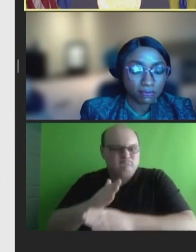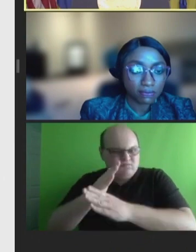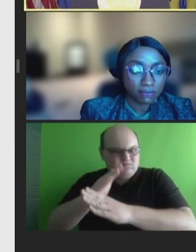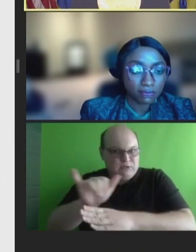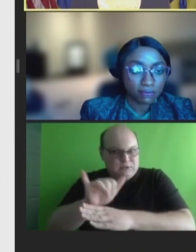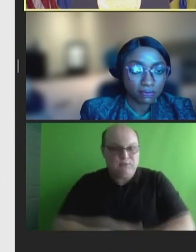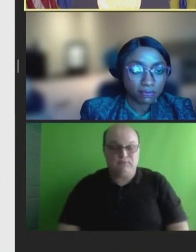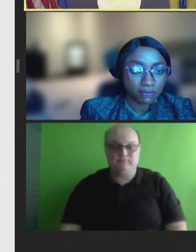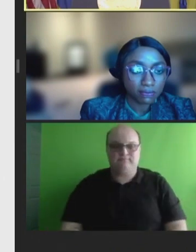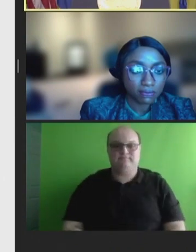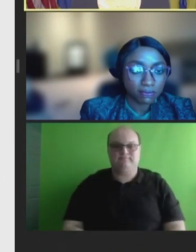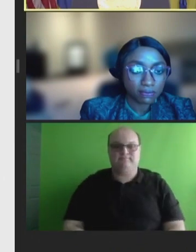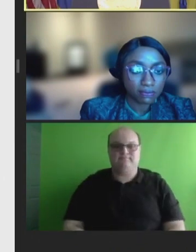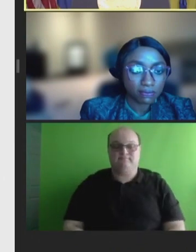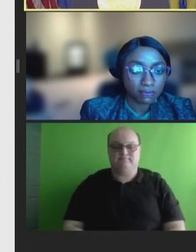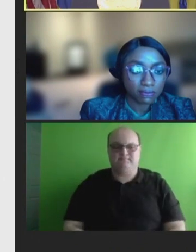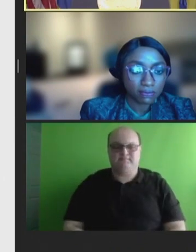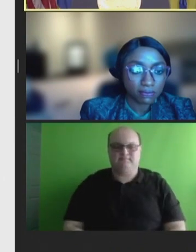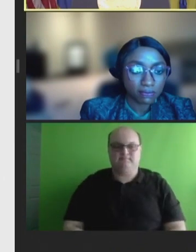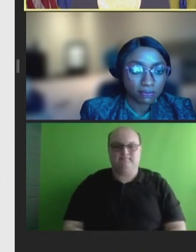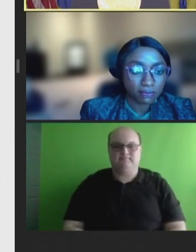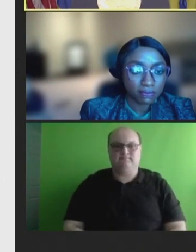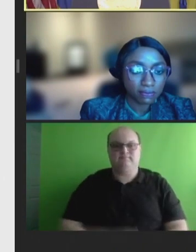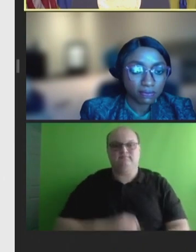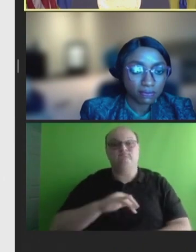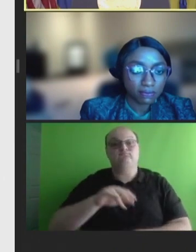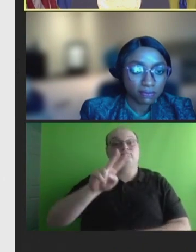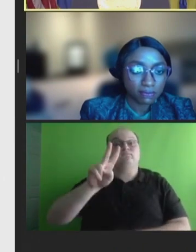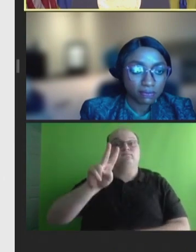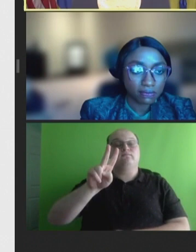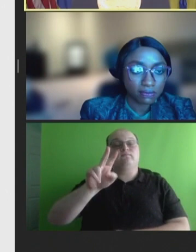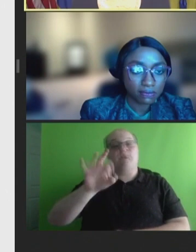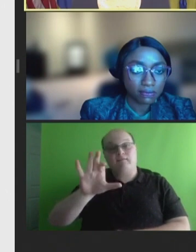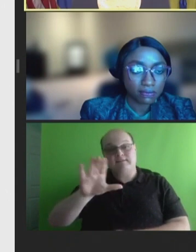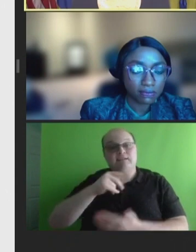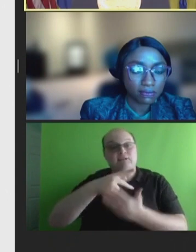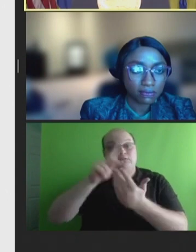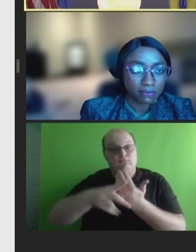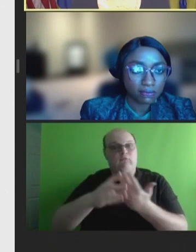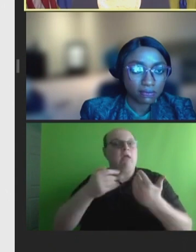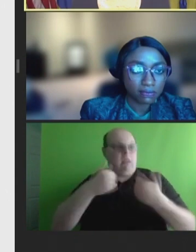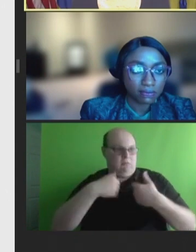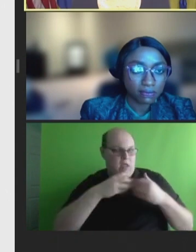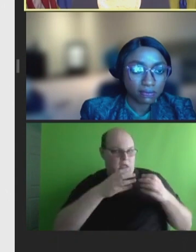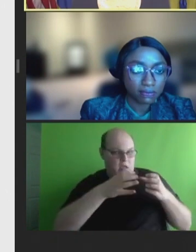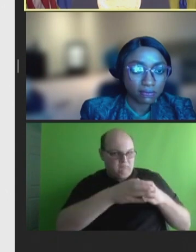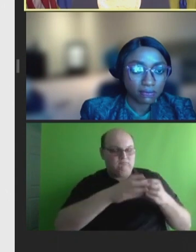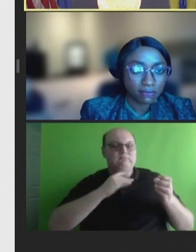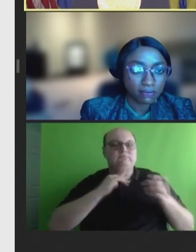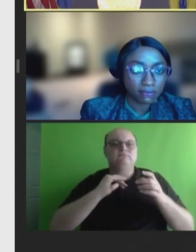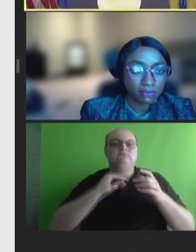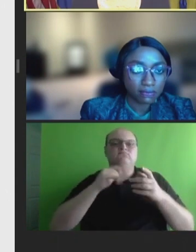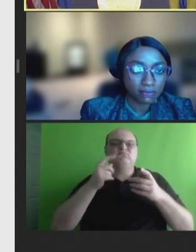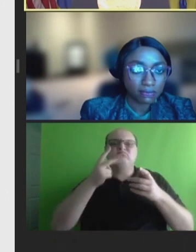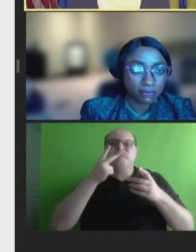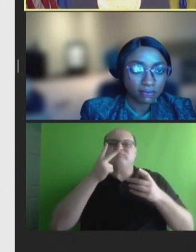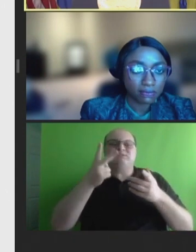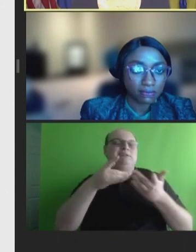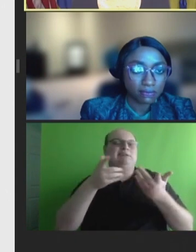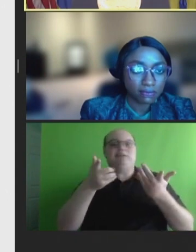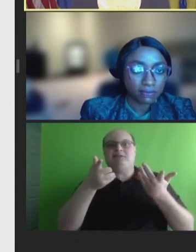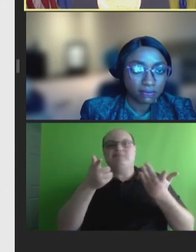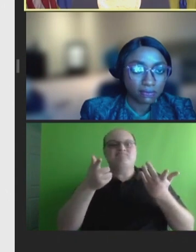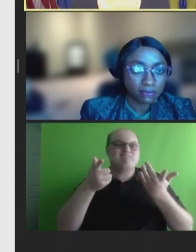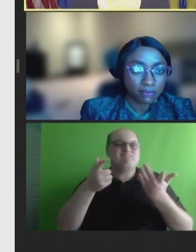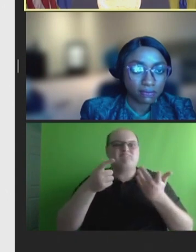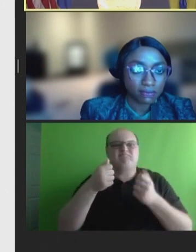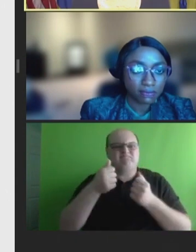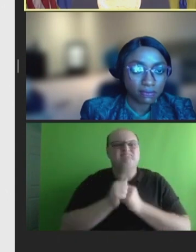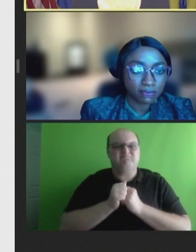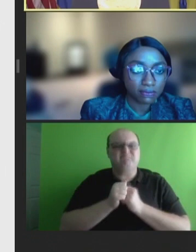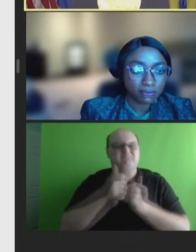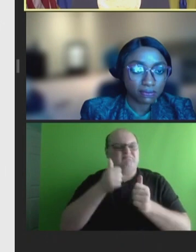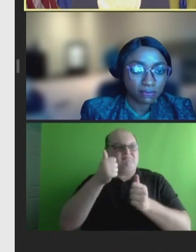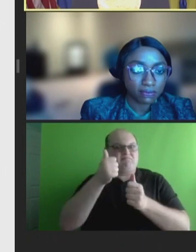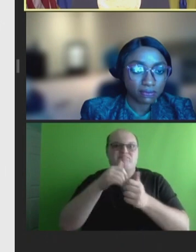So, in addition to the VFC program, we see that as a piece of a comprehensive domestic immunization